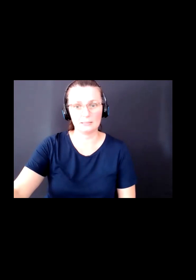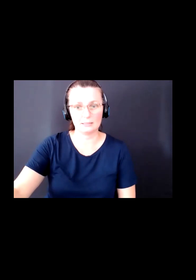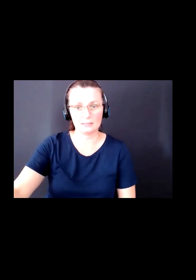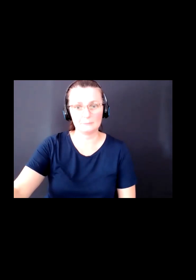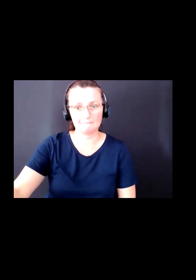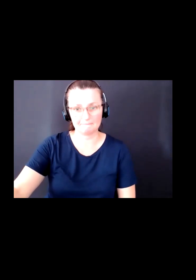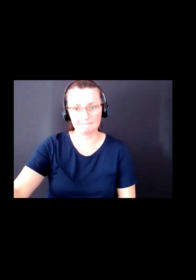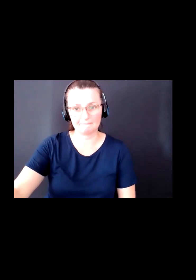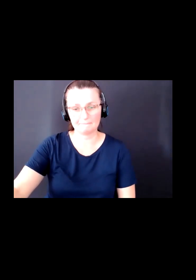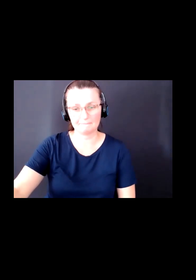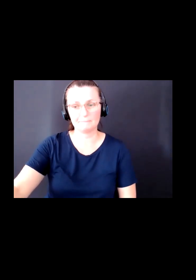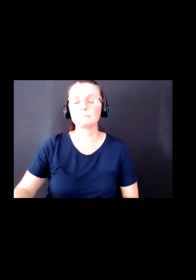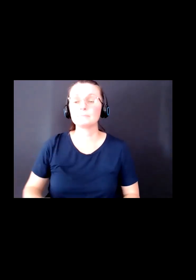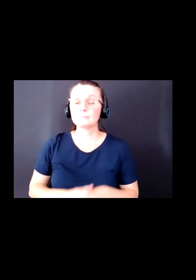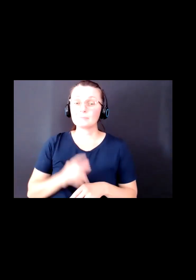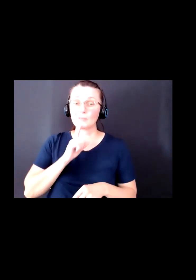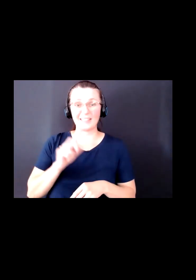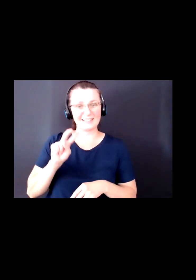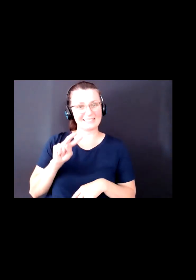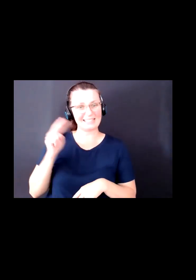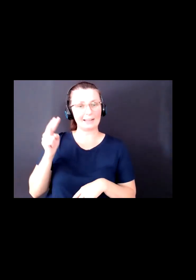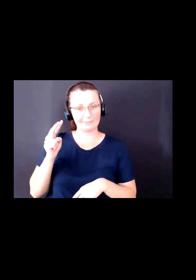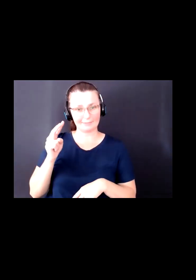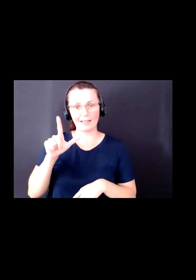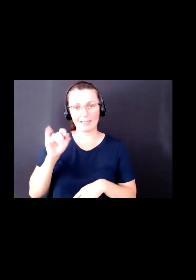joining us today. My name is Naomi Goldberg, and I am the